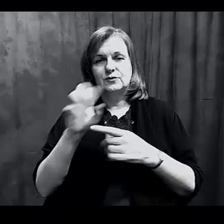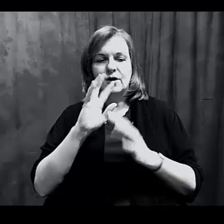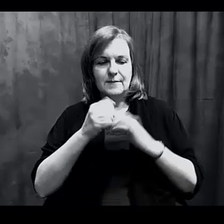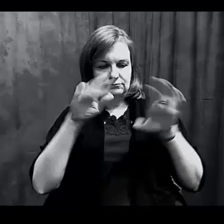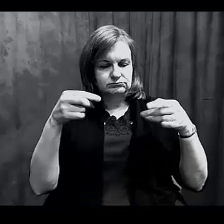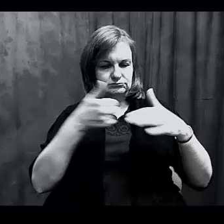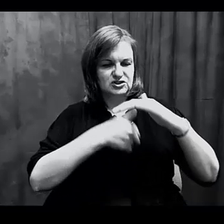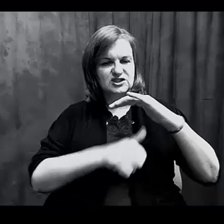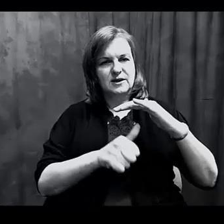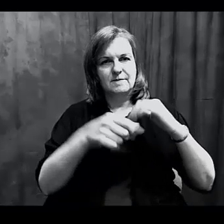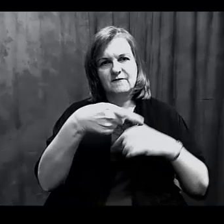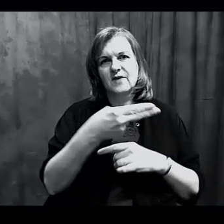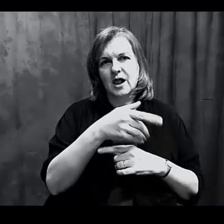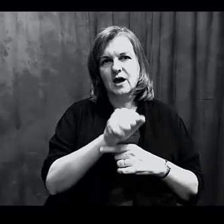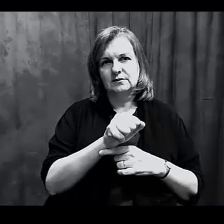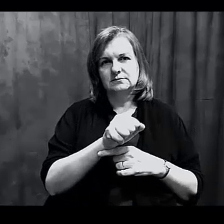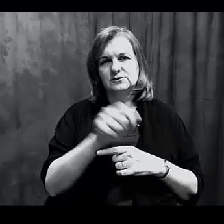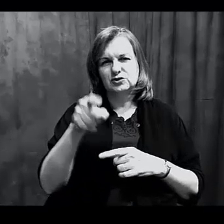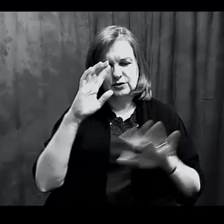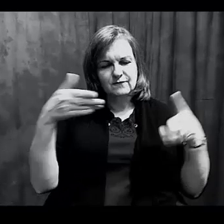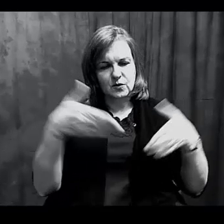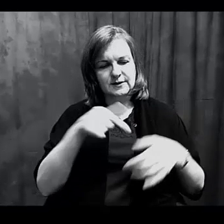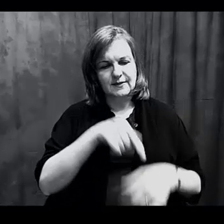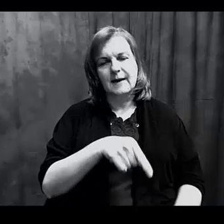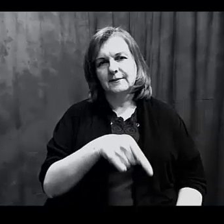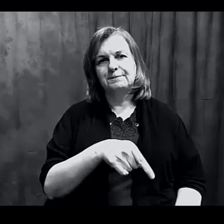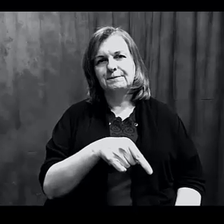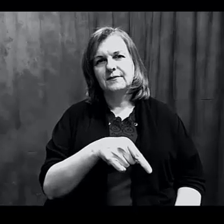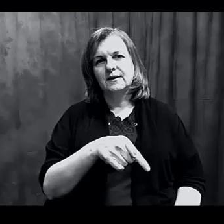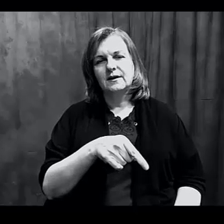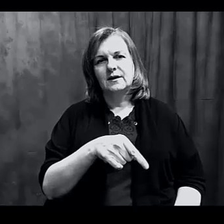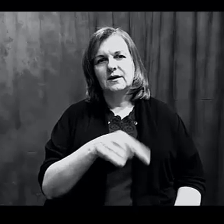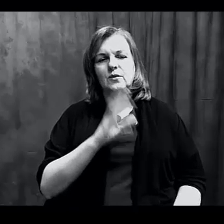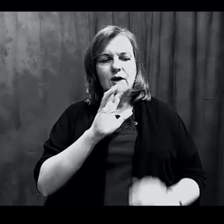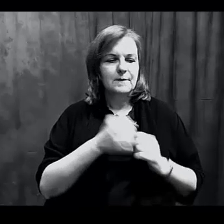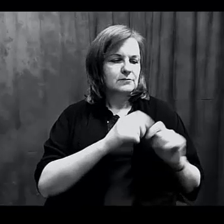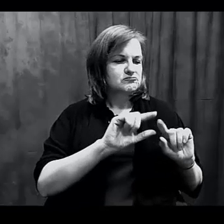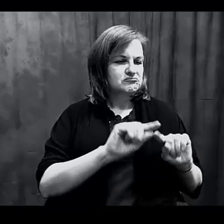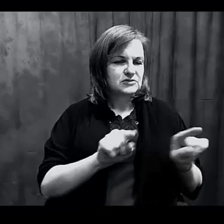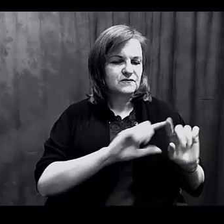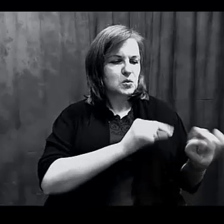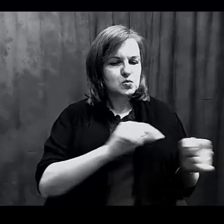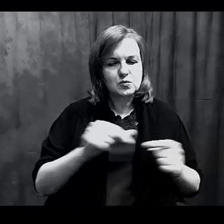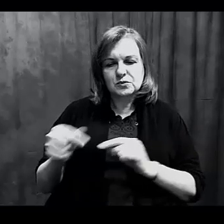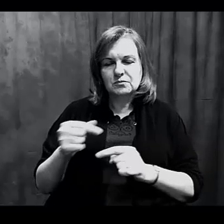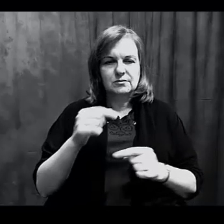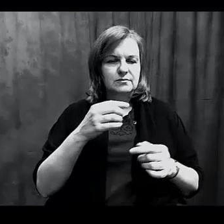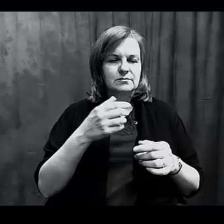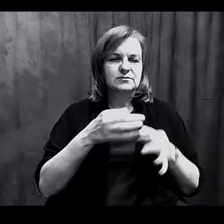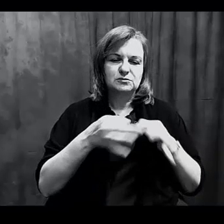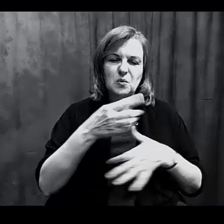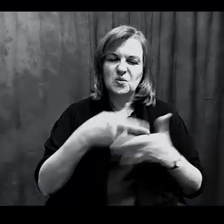this should give you some clue about the diversity and just the sheer number of bugs that are out there right!!